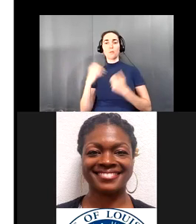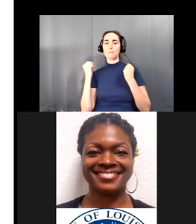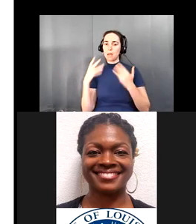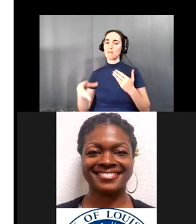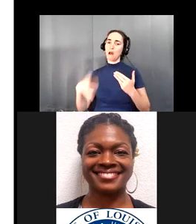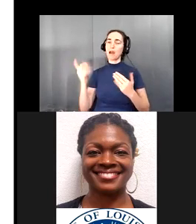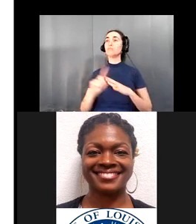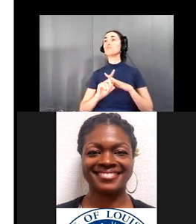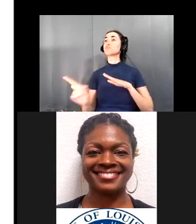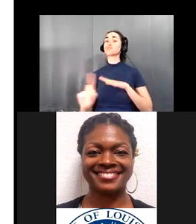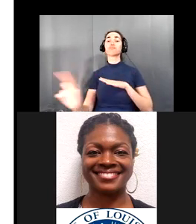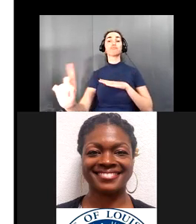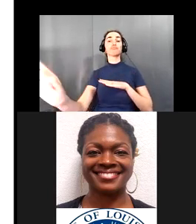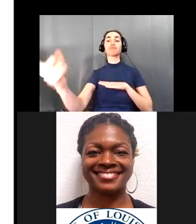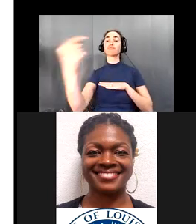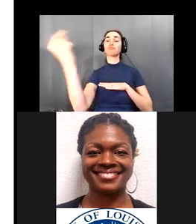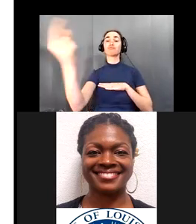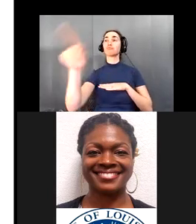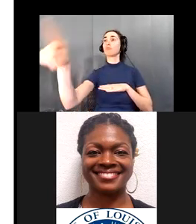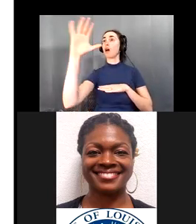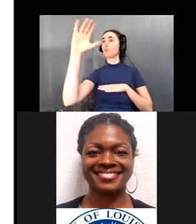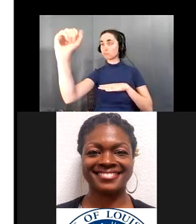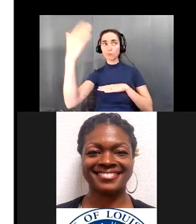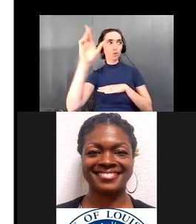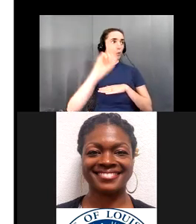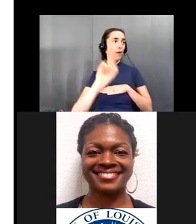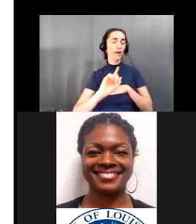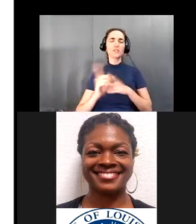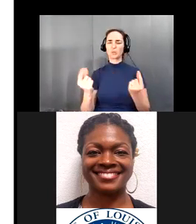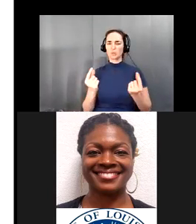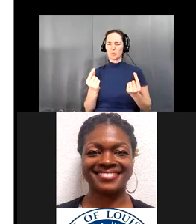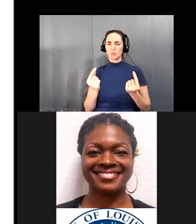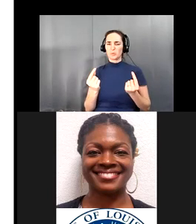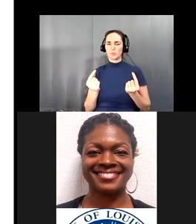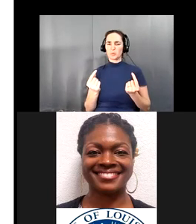We know and other conditions it's, it can be hard to So what can we do about wandering